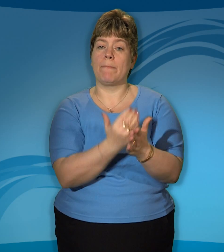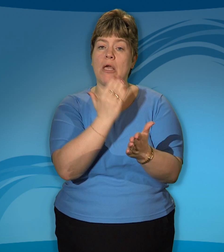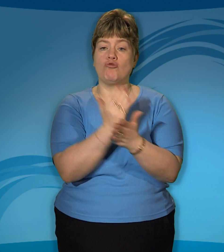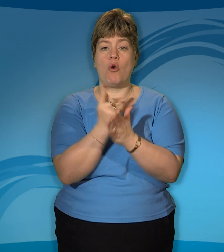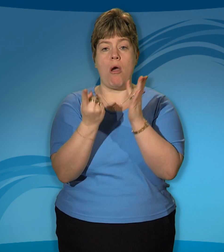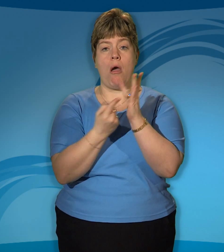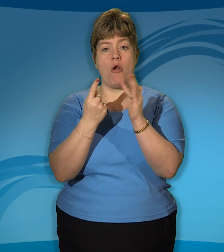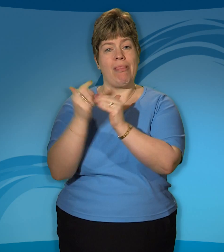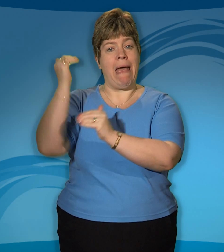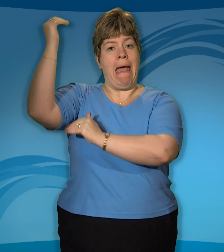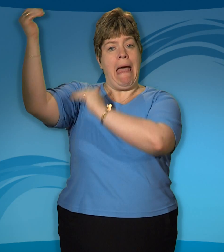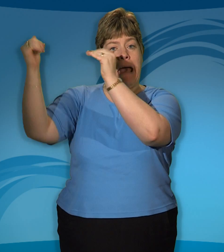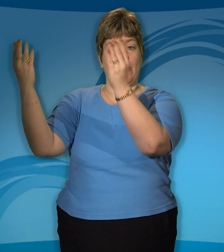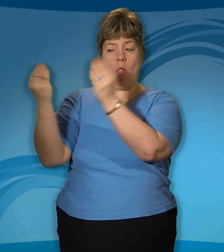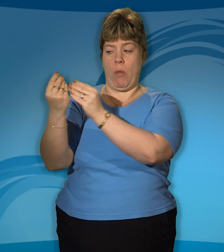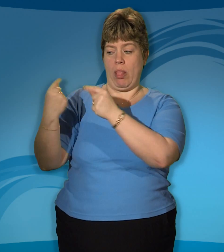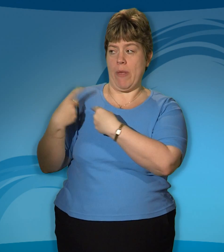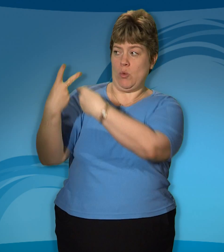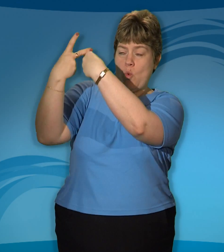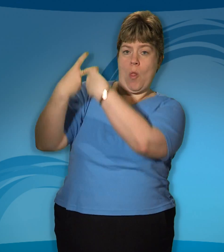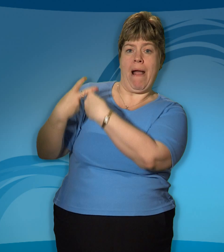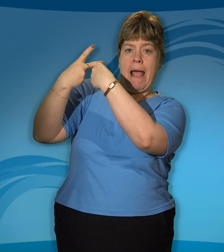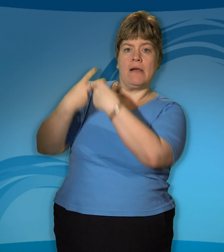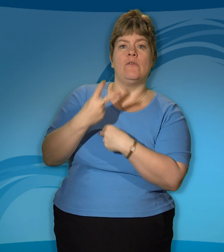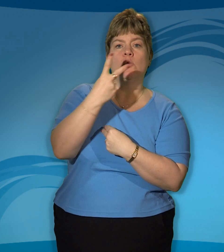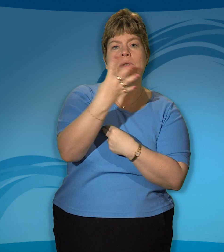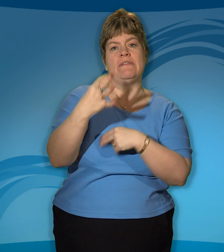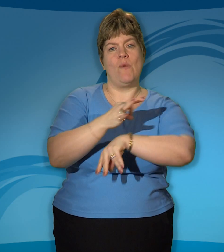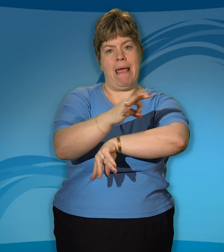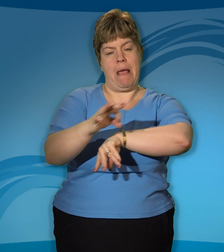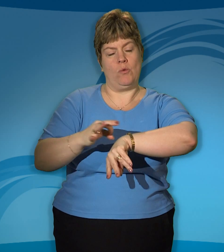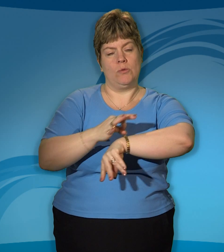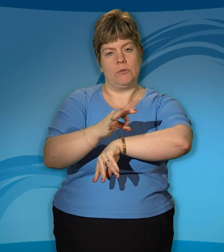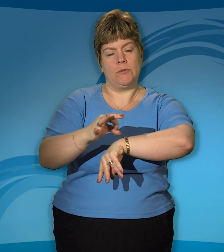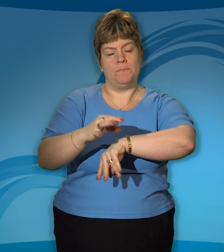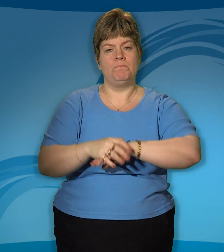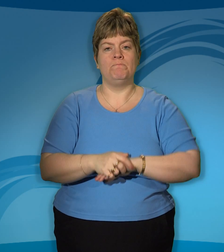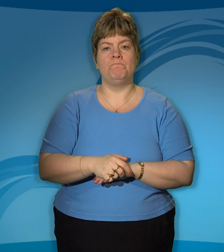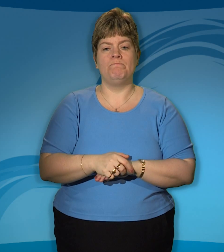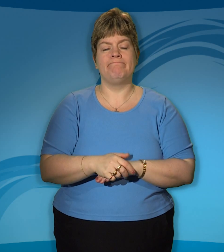Ensure that a responsible adult stays at home with you for 24 hours.